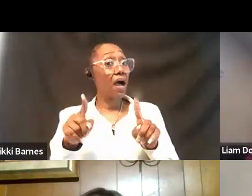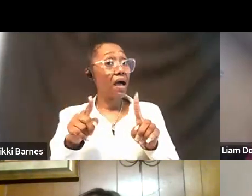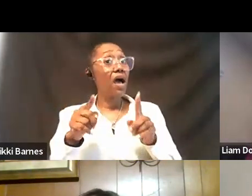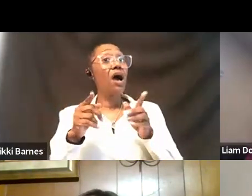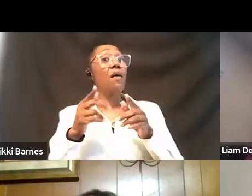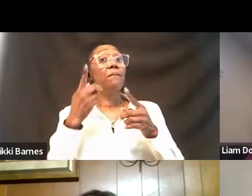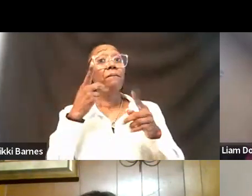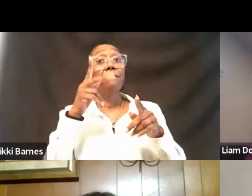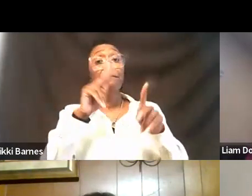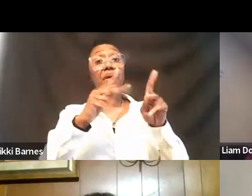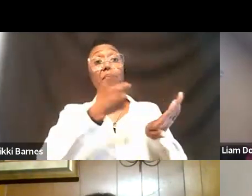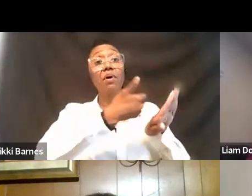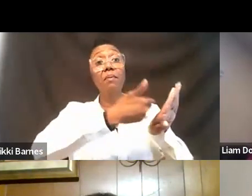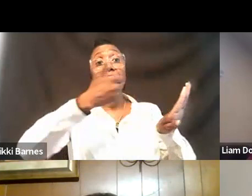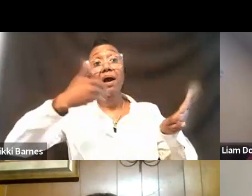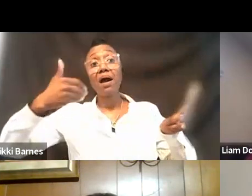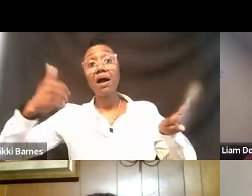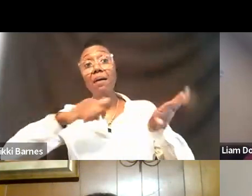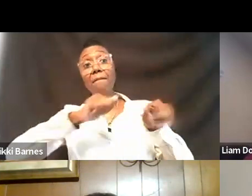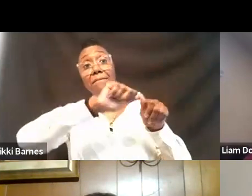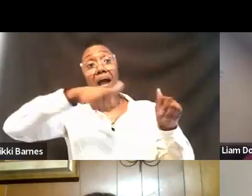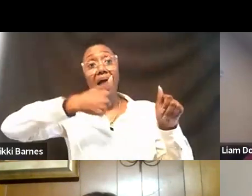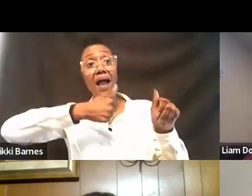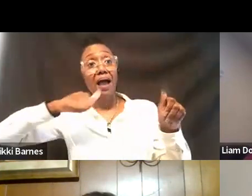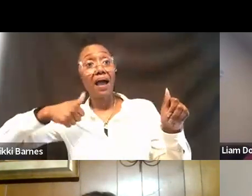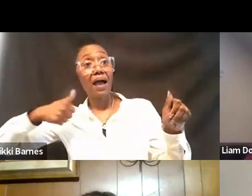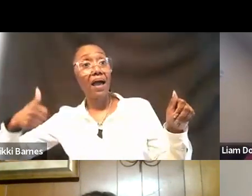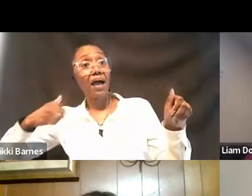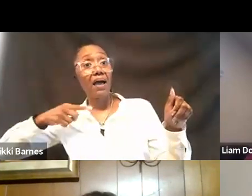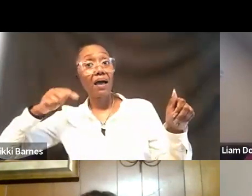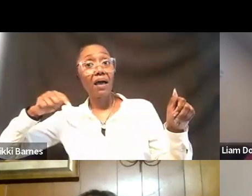So to that, and I'd like to, Move on to the next question, which is what are.